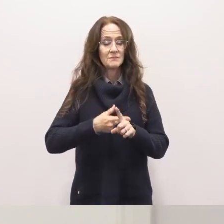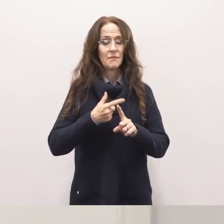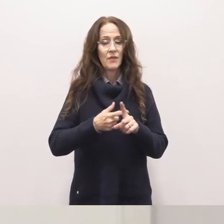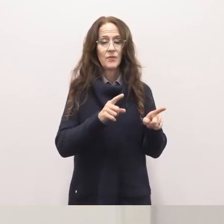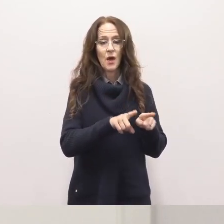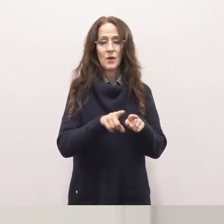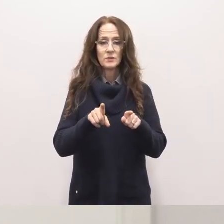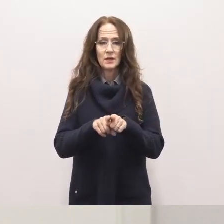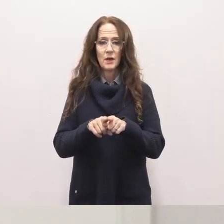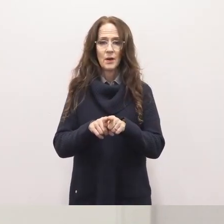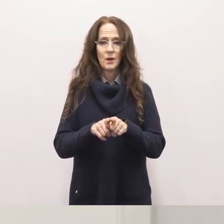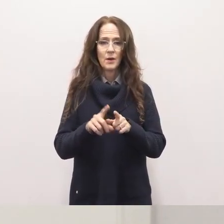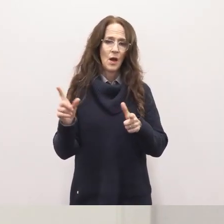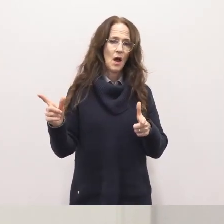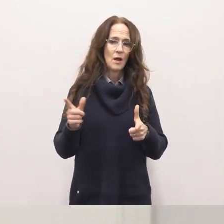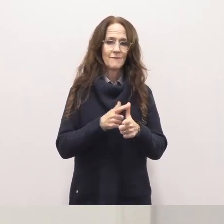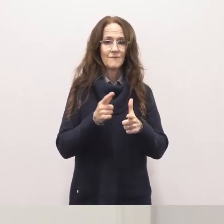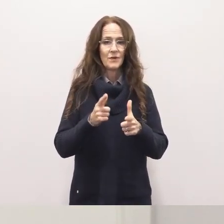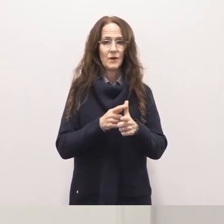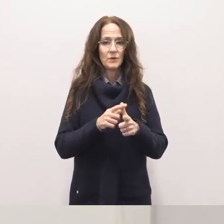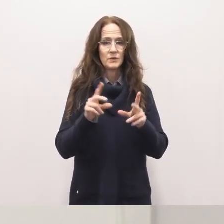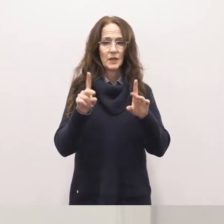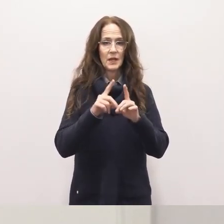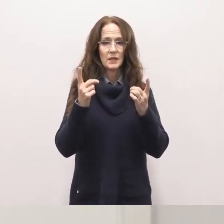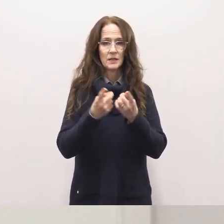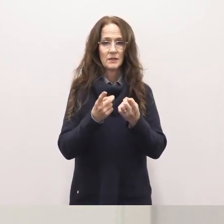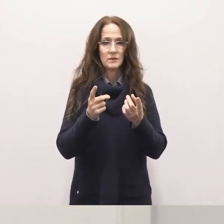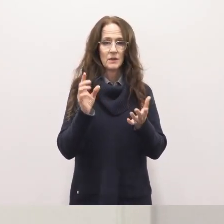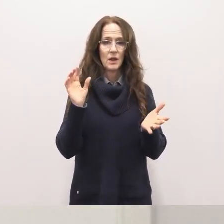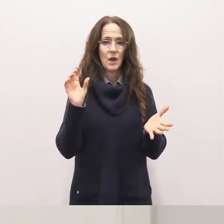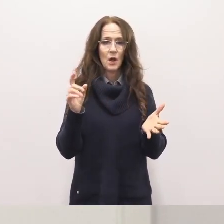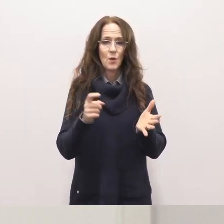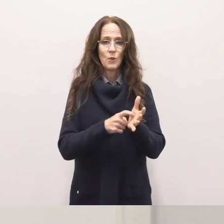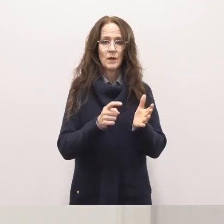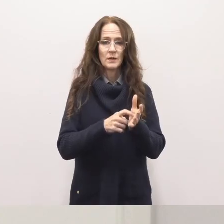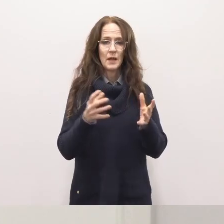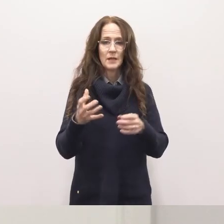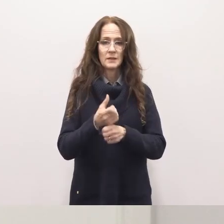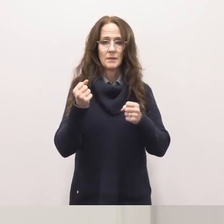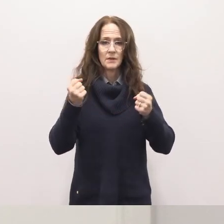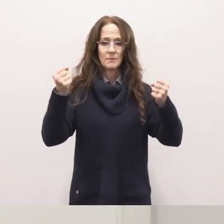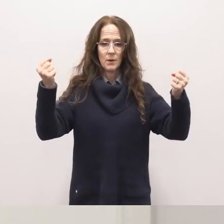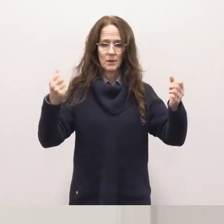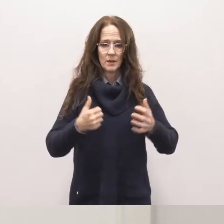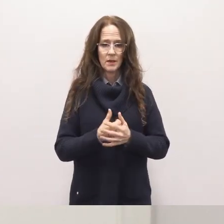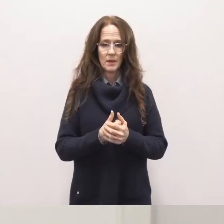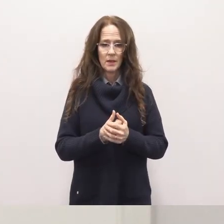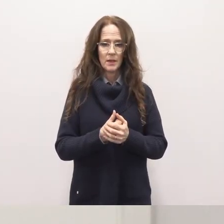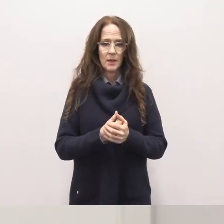have our very first district recognition and celebration ceremony. At the direction of the board,